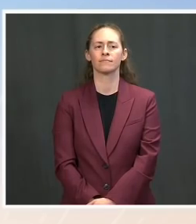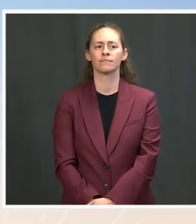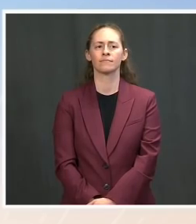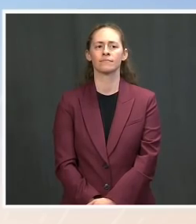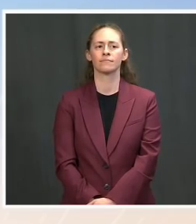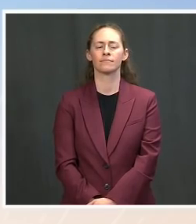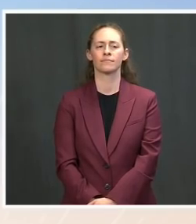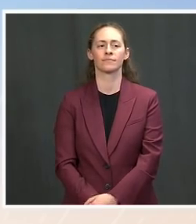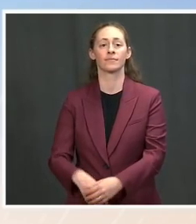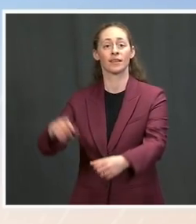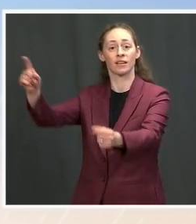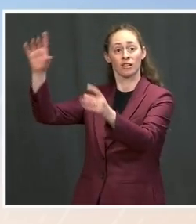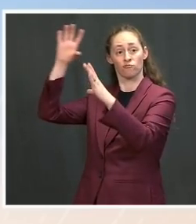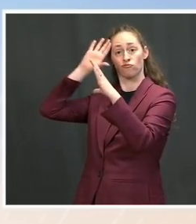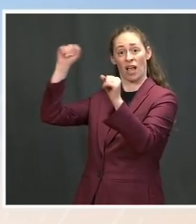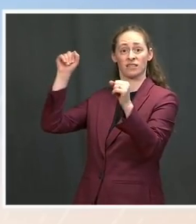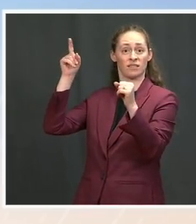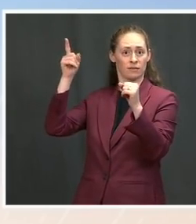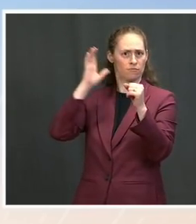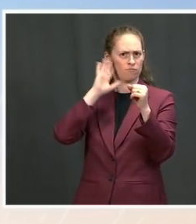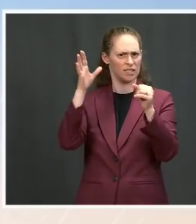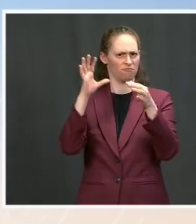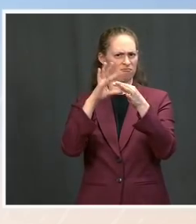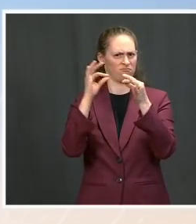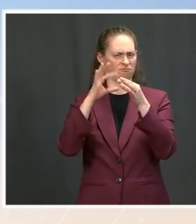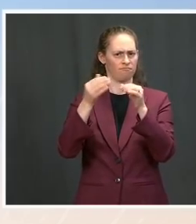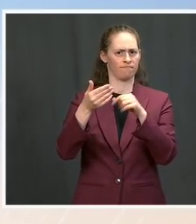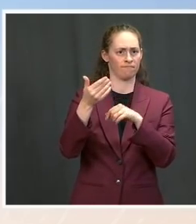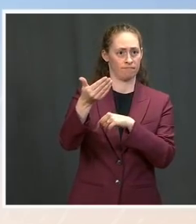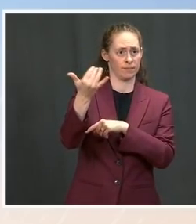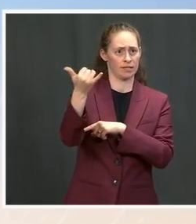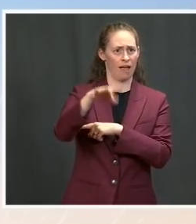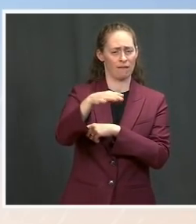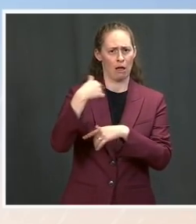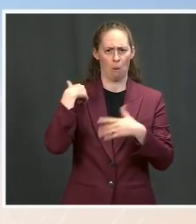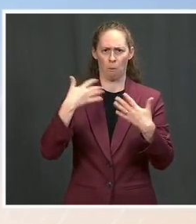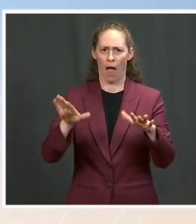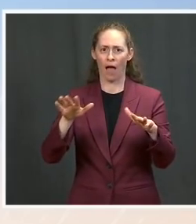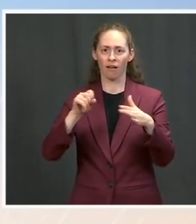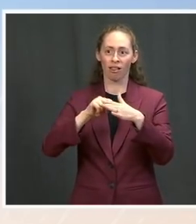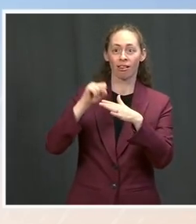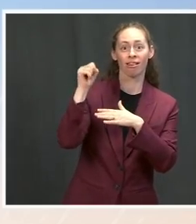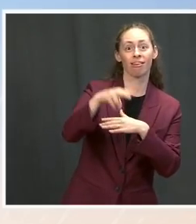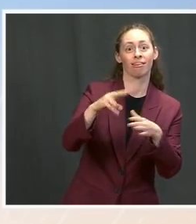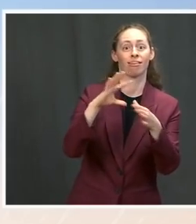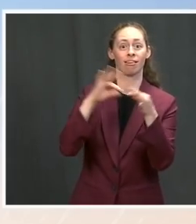later this afternoon -- I've been doing this long enough not to get too far ahead of him, but I know there's been some reporting out there --